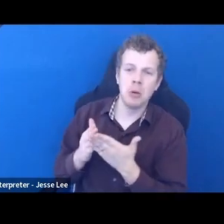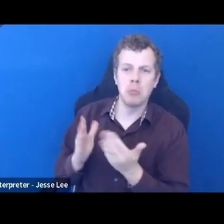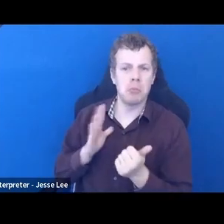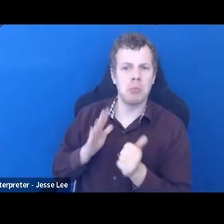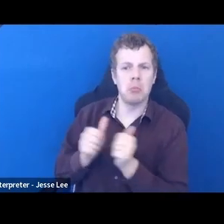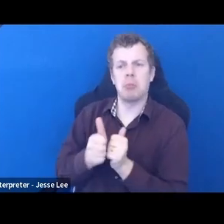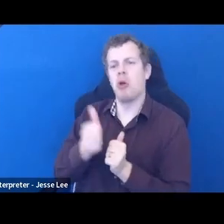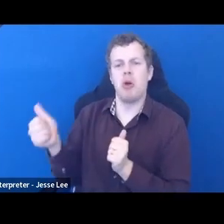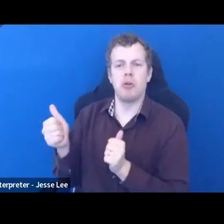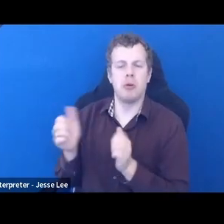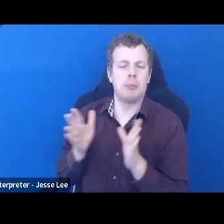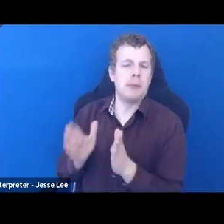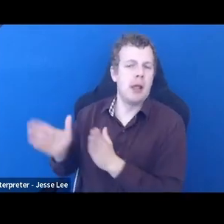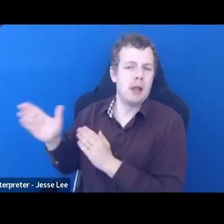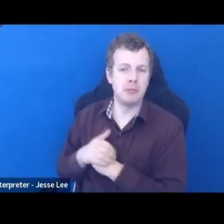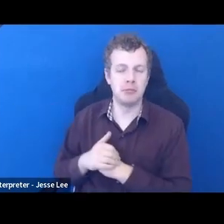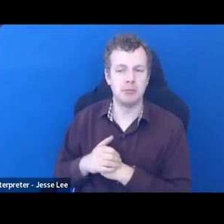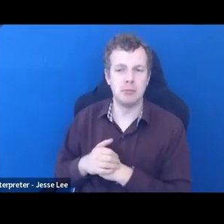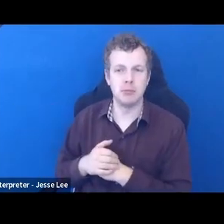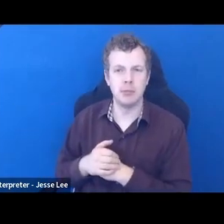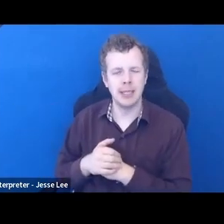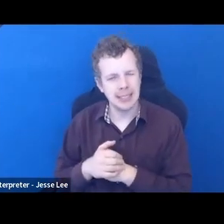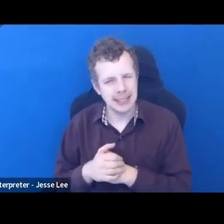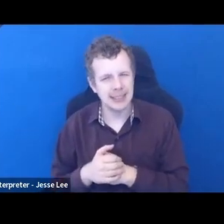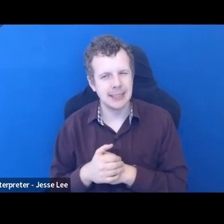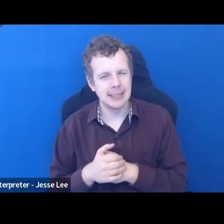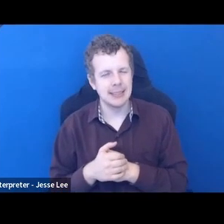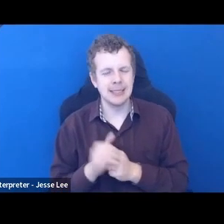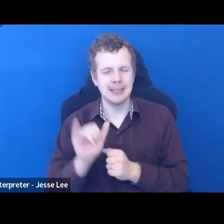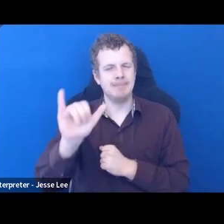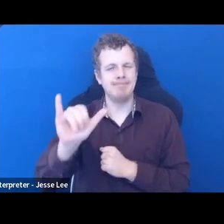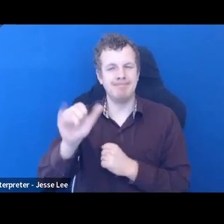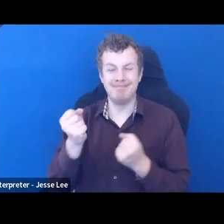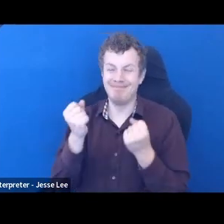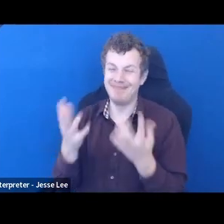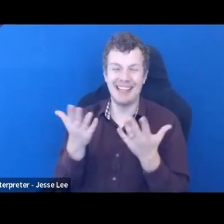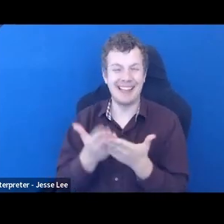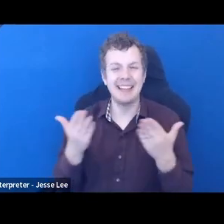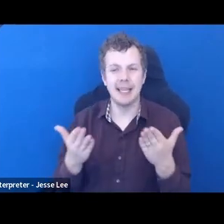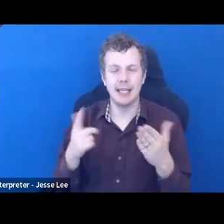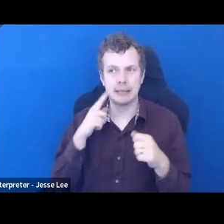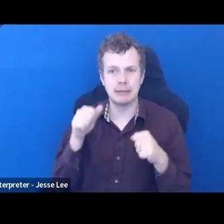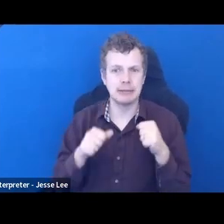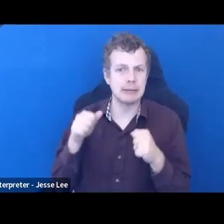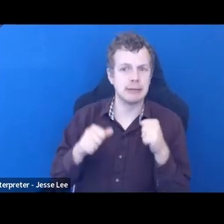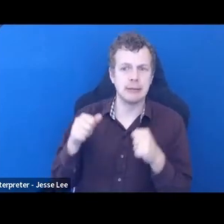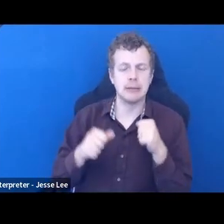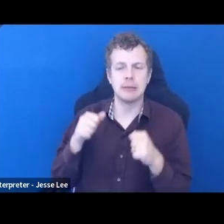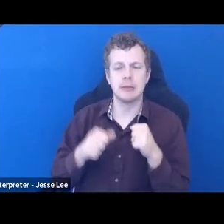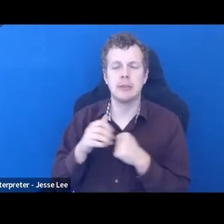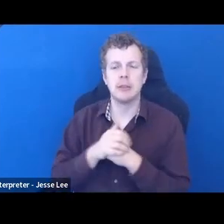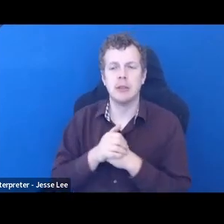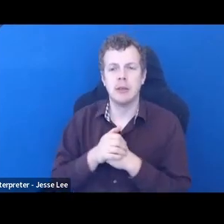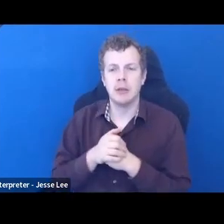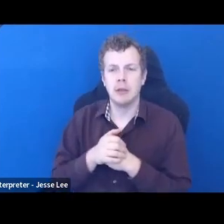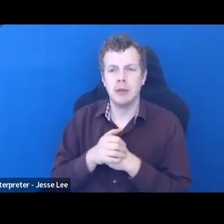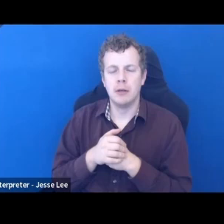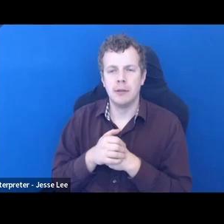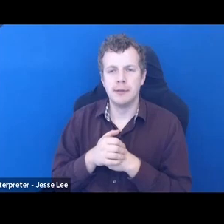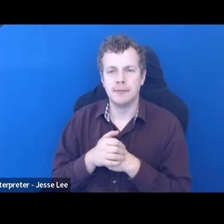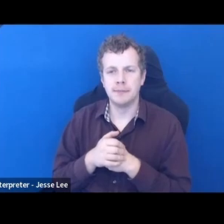So again, we have a lot of uncertainty regarding because of limited evidence.